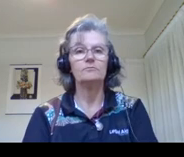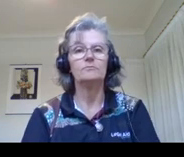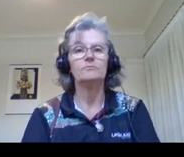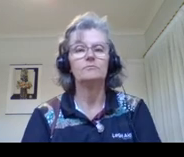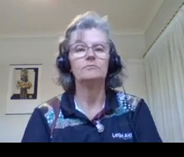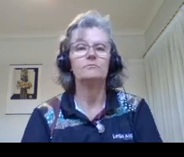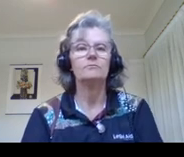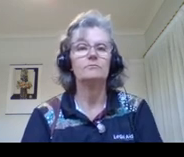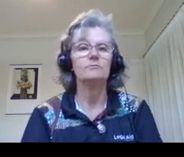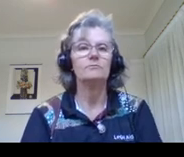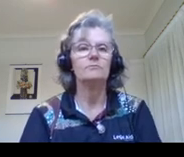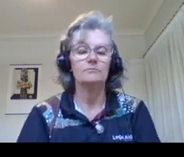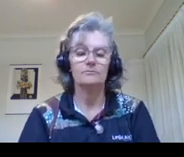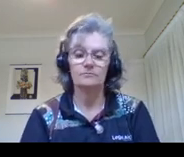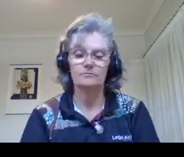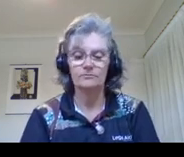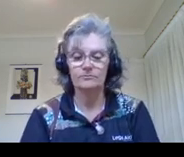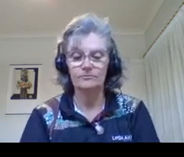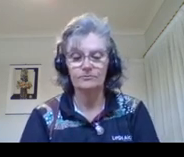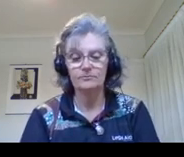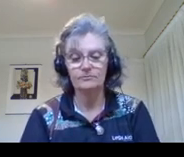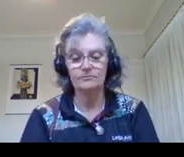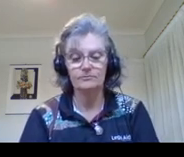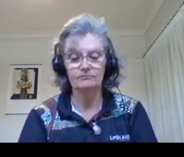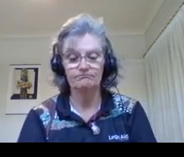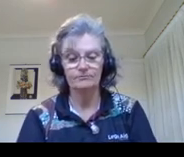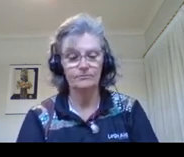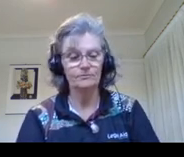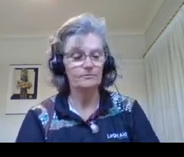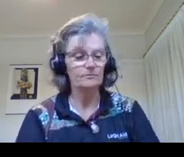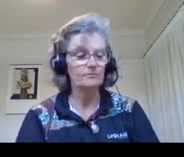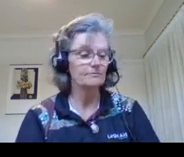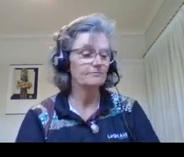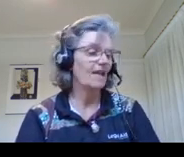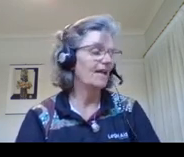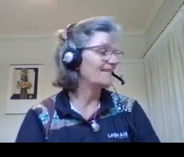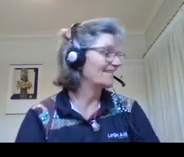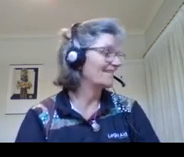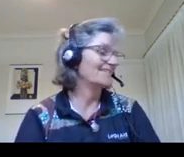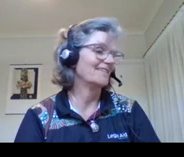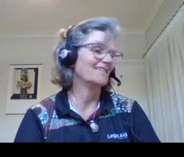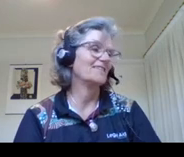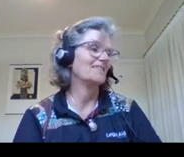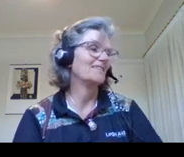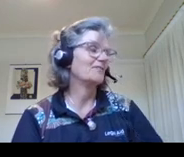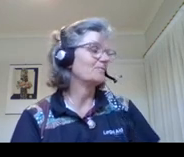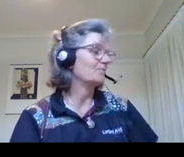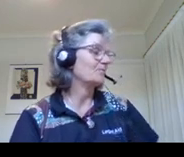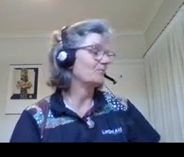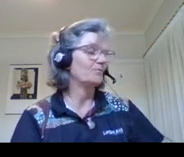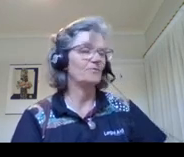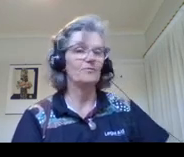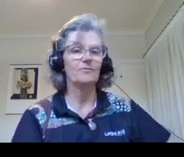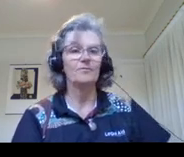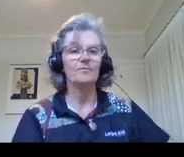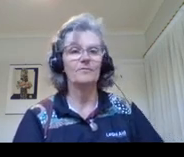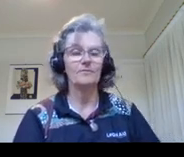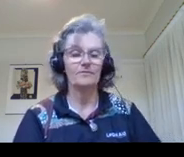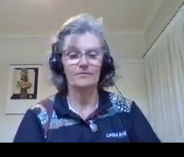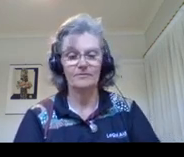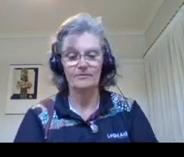through a couple of suppose you'd call them horror stories of clients that’ve given legal advice to